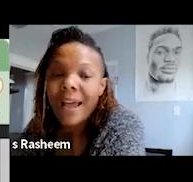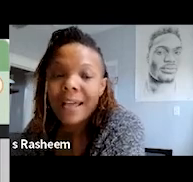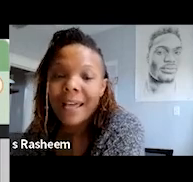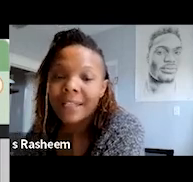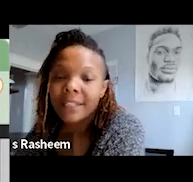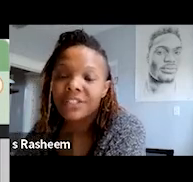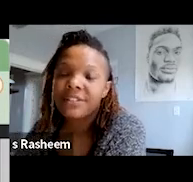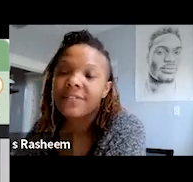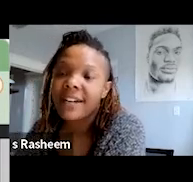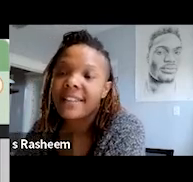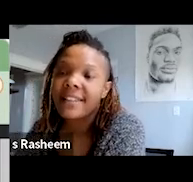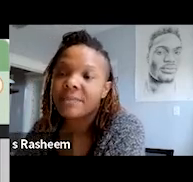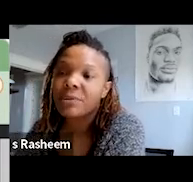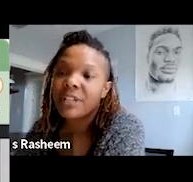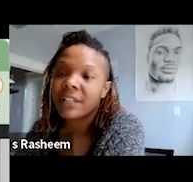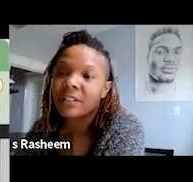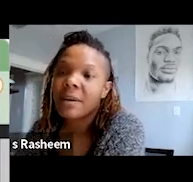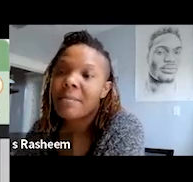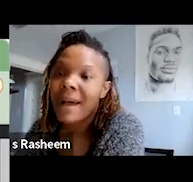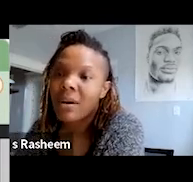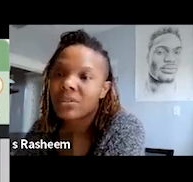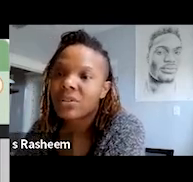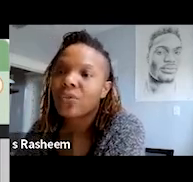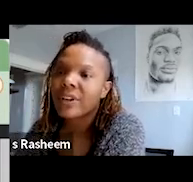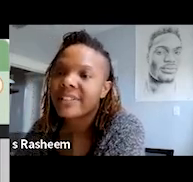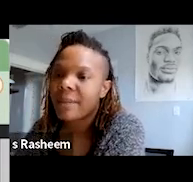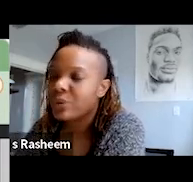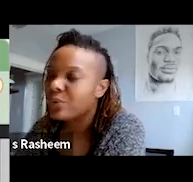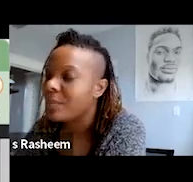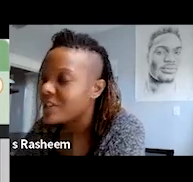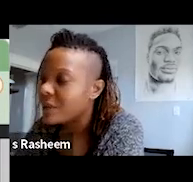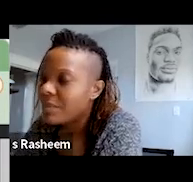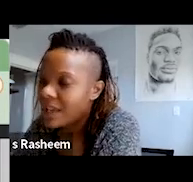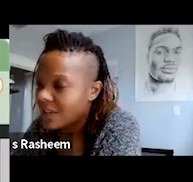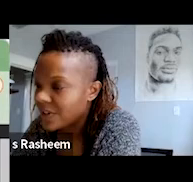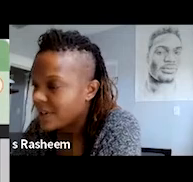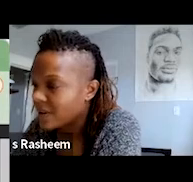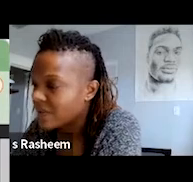not likely to fund this particular amount? So, for example, you mentioned paying yourself.